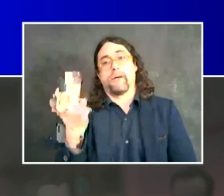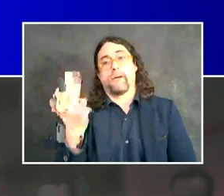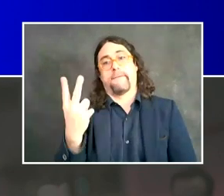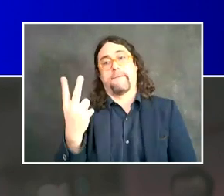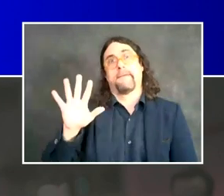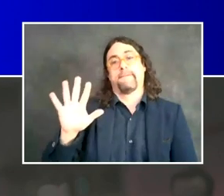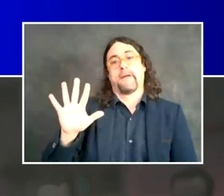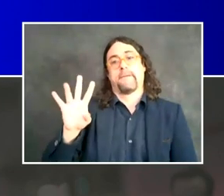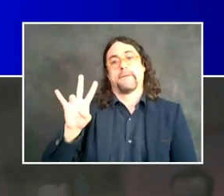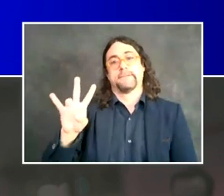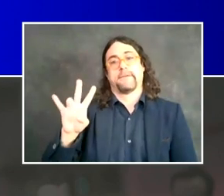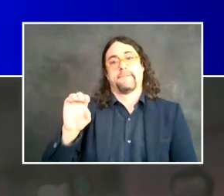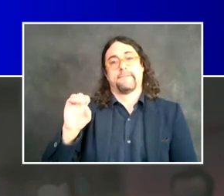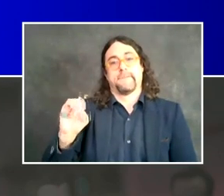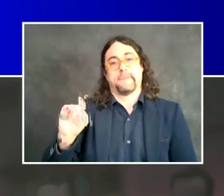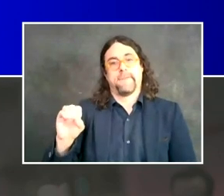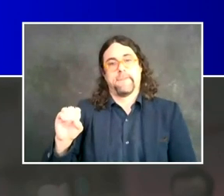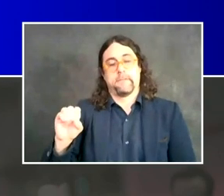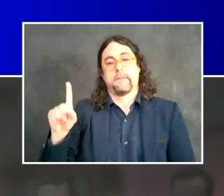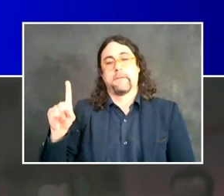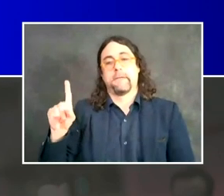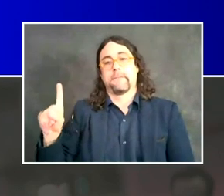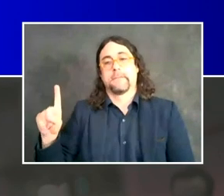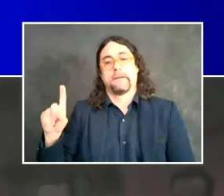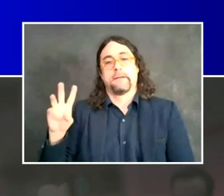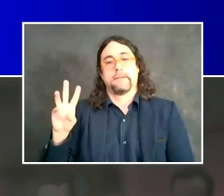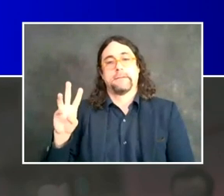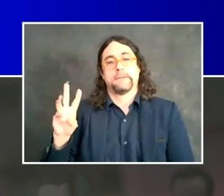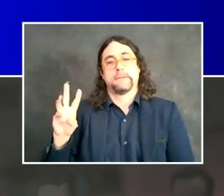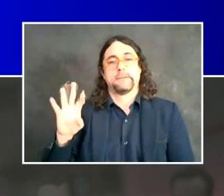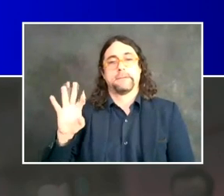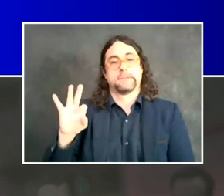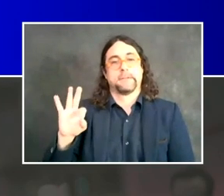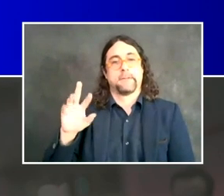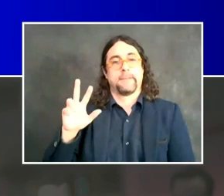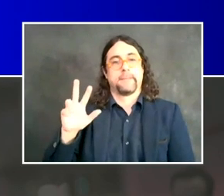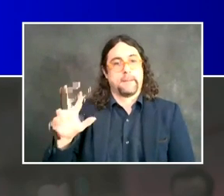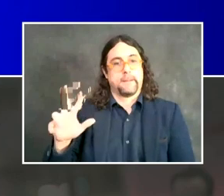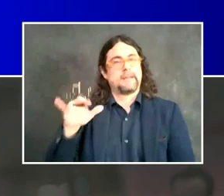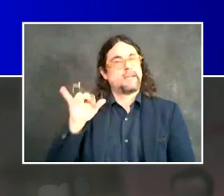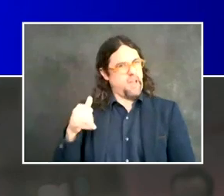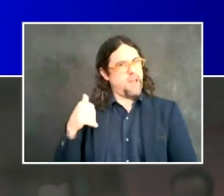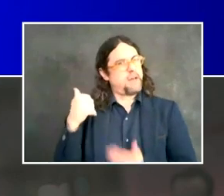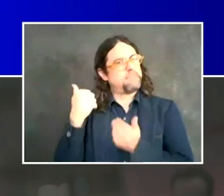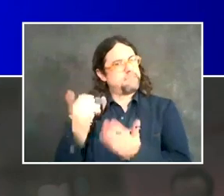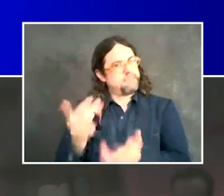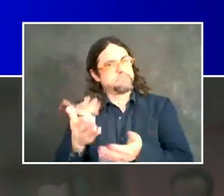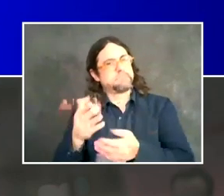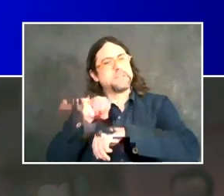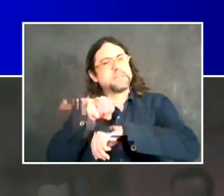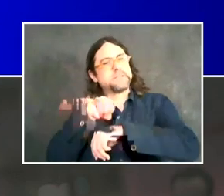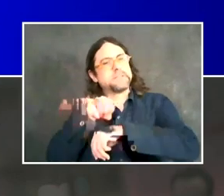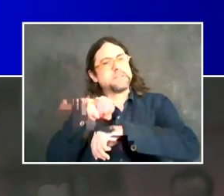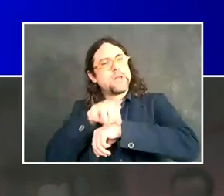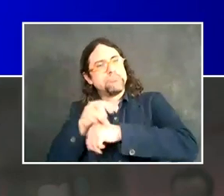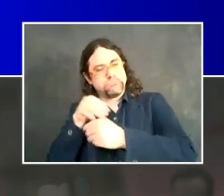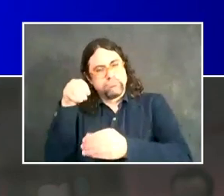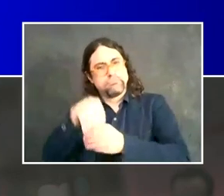MOMENT OF CRISIS.